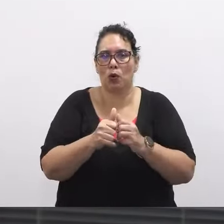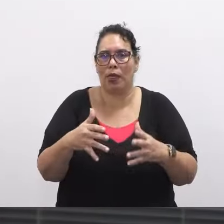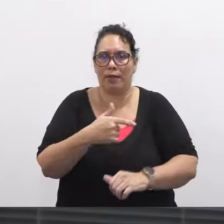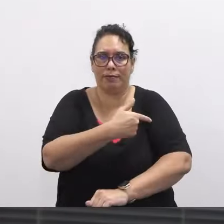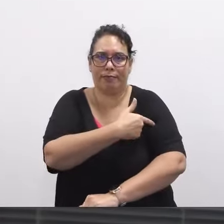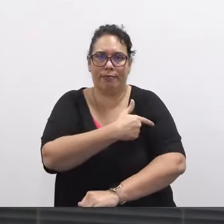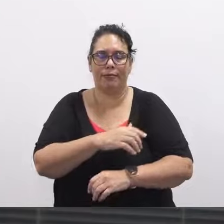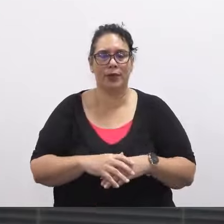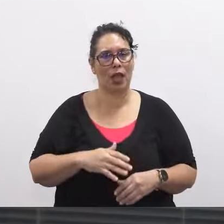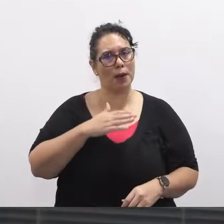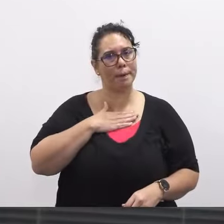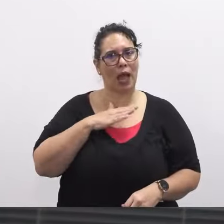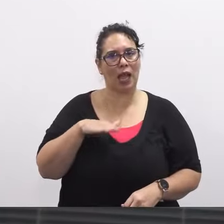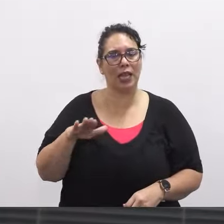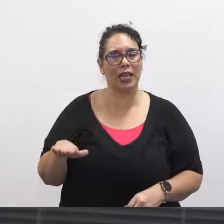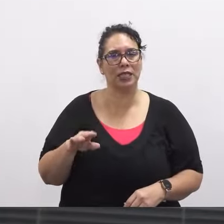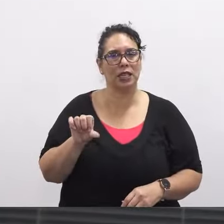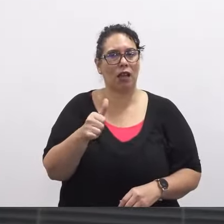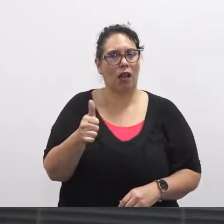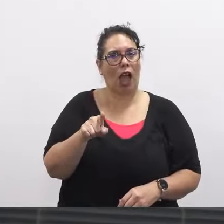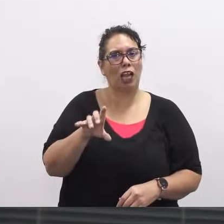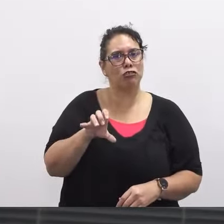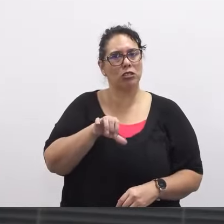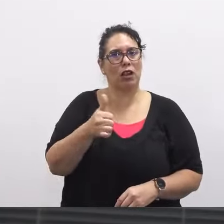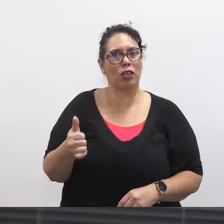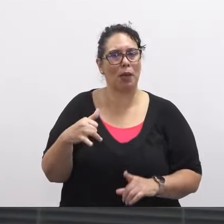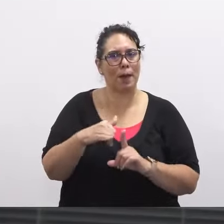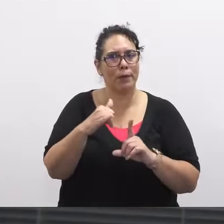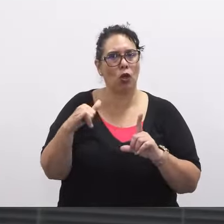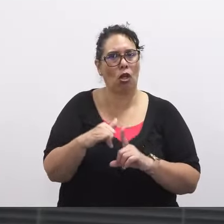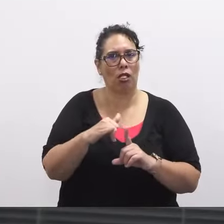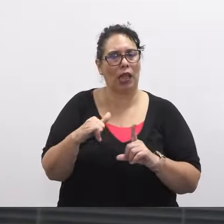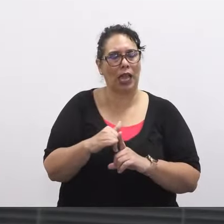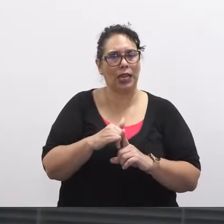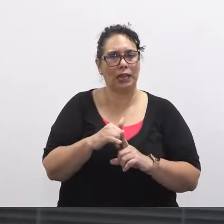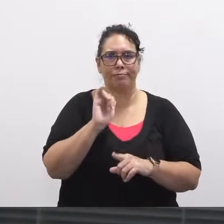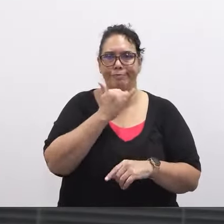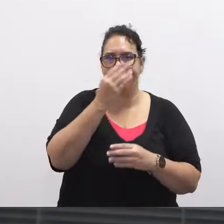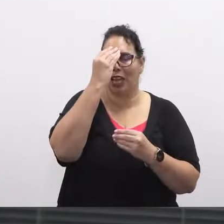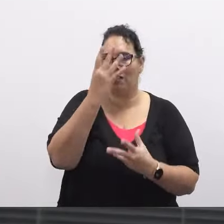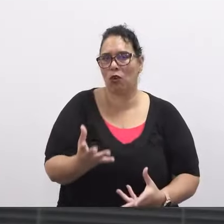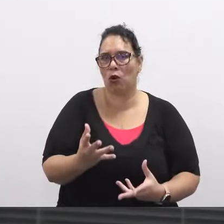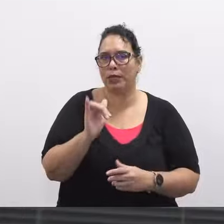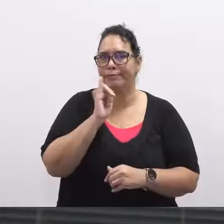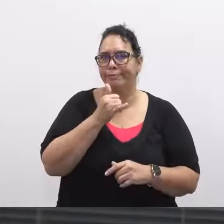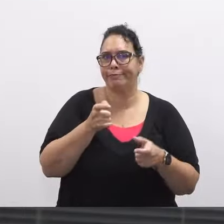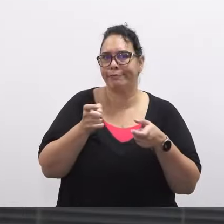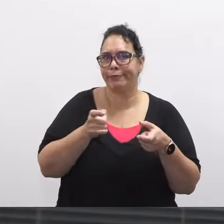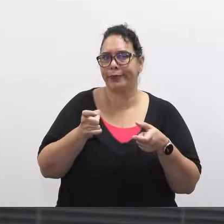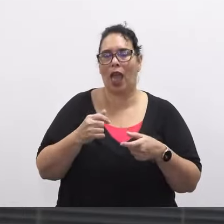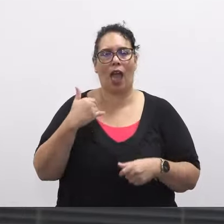My kids along with hundreds of others are being bullied, mistreated, and misinformed. So I have four questions for you.